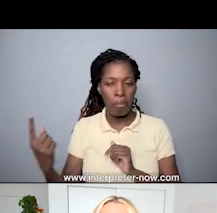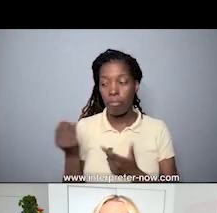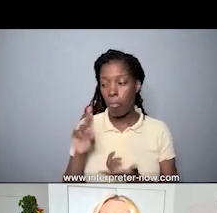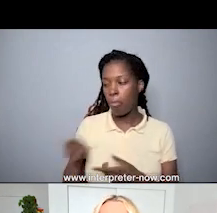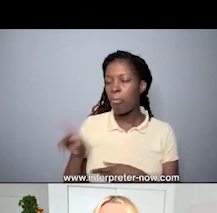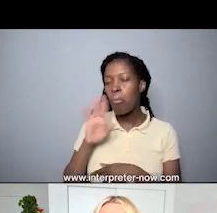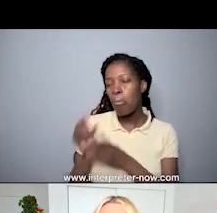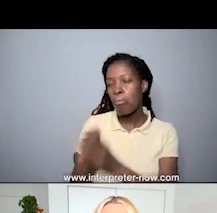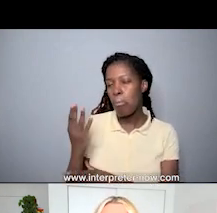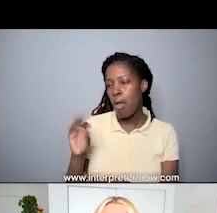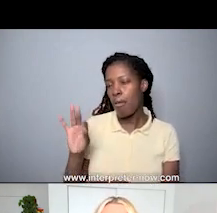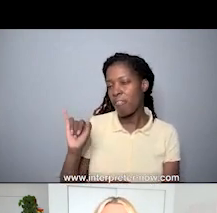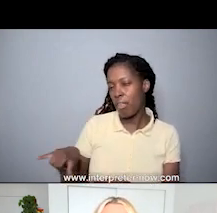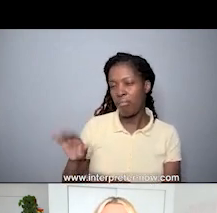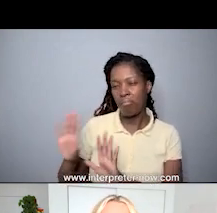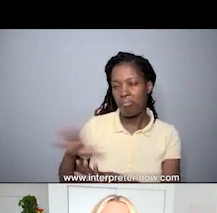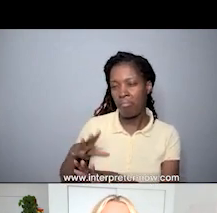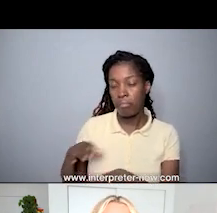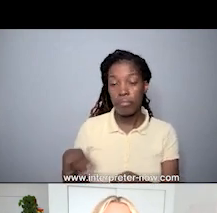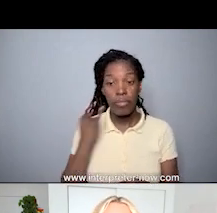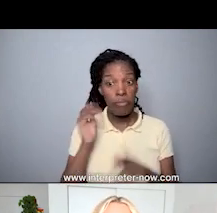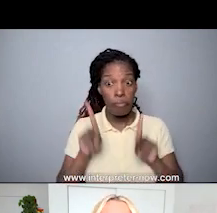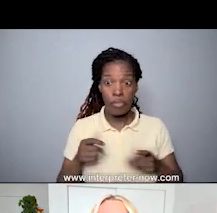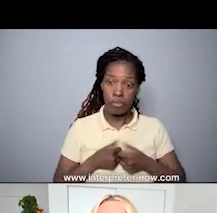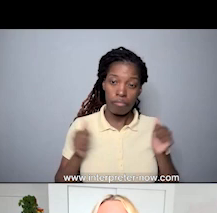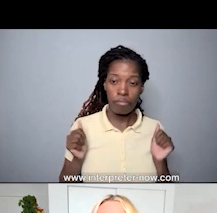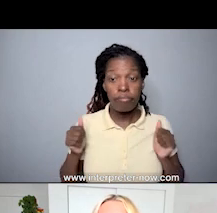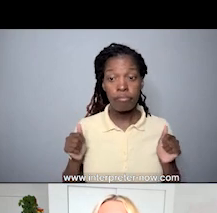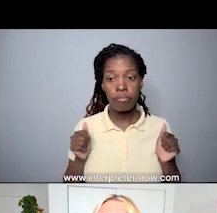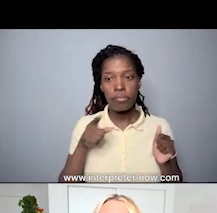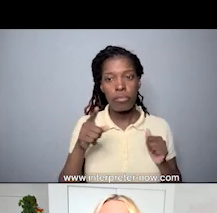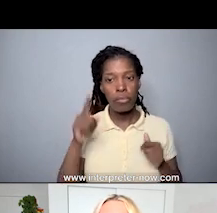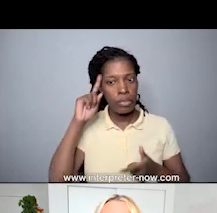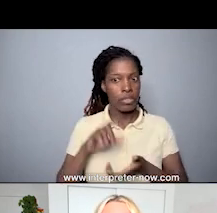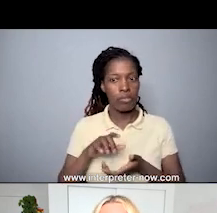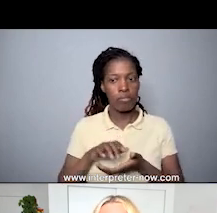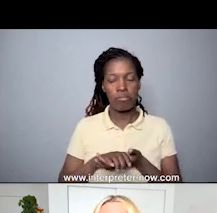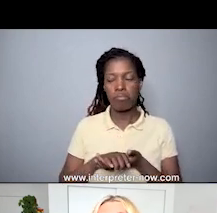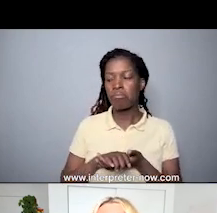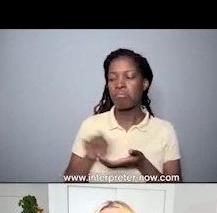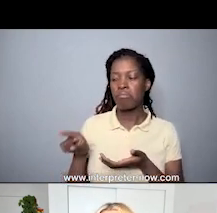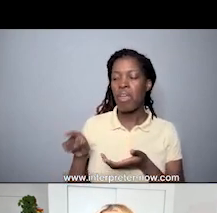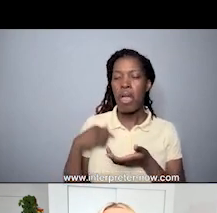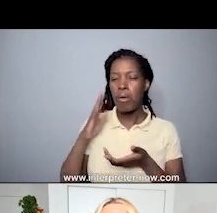you'll grow out of. Or after someone comes out, you decide you're going to treat them the way you've always